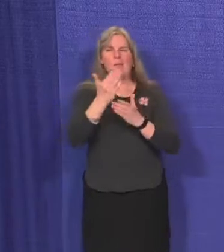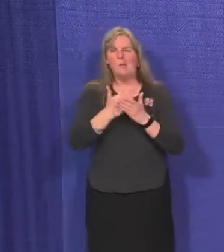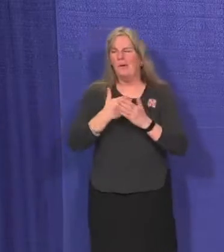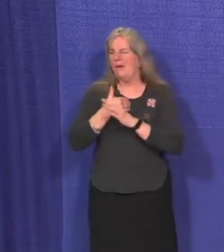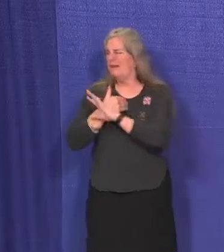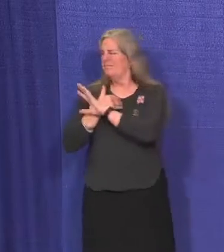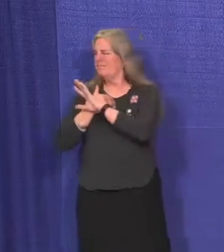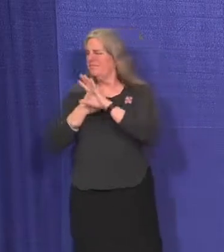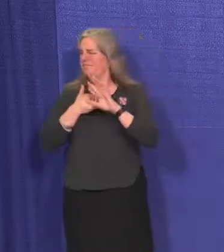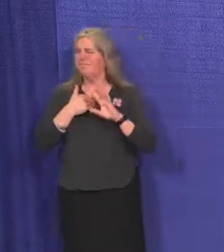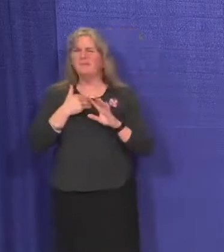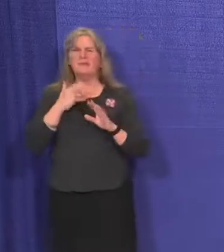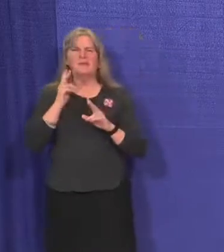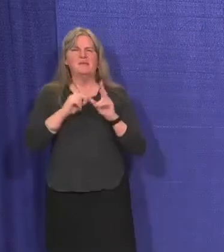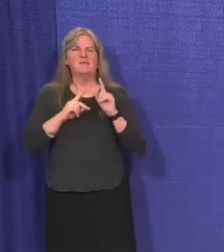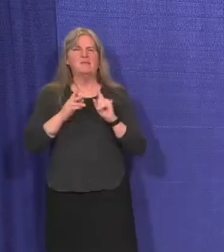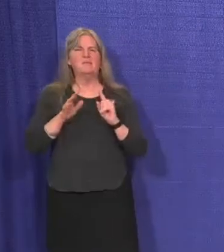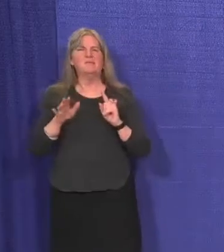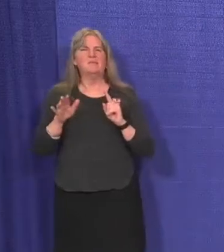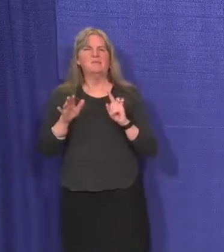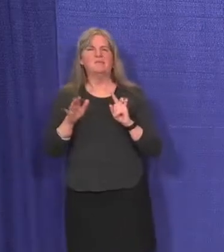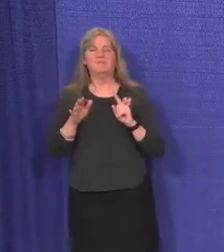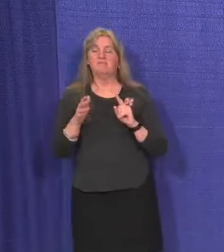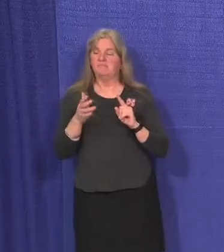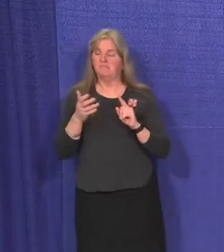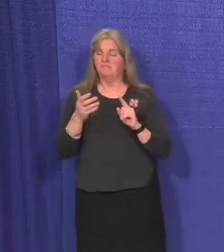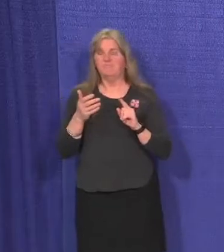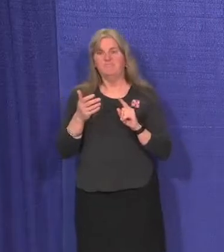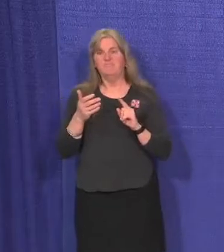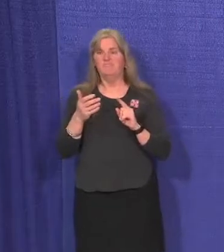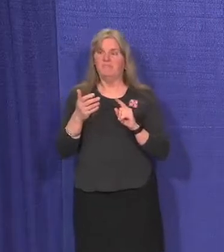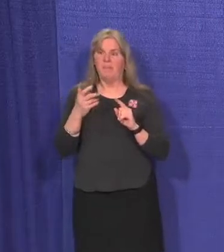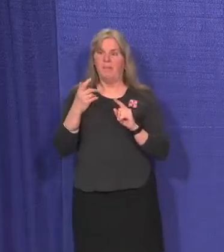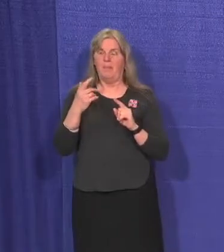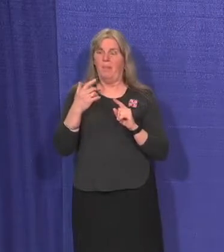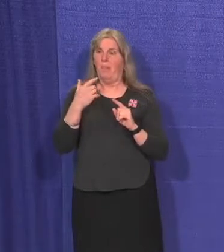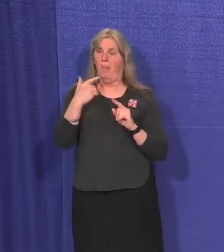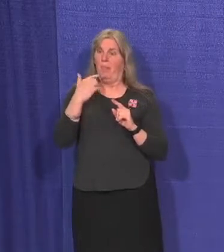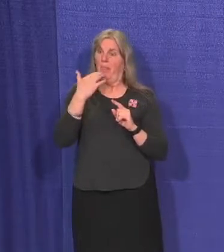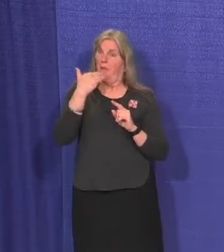have and we are gradually and